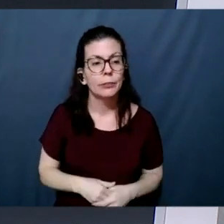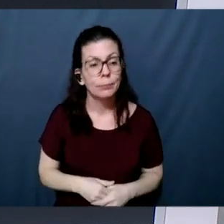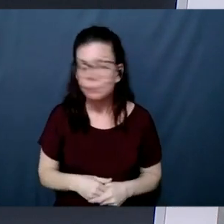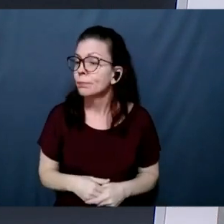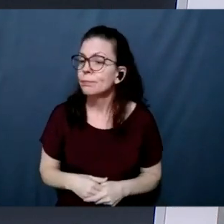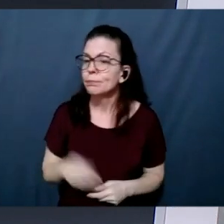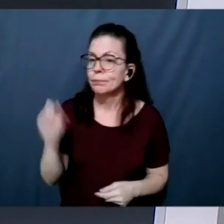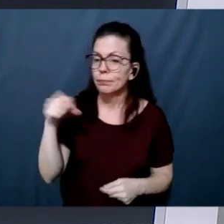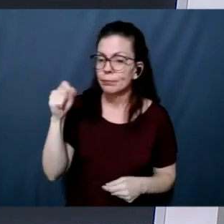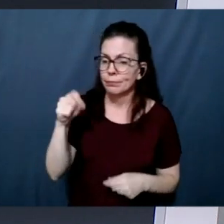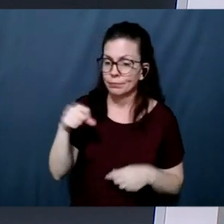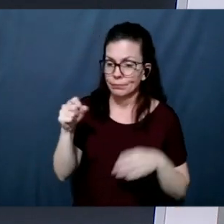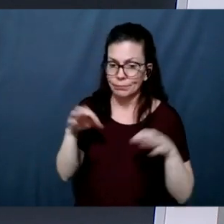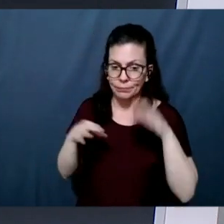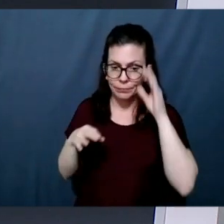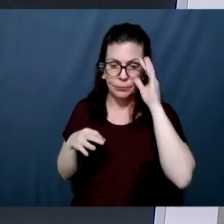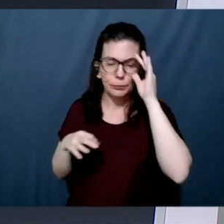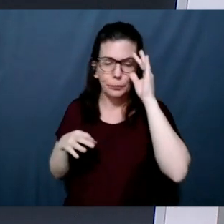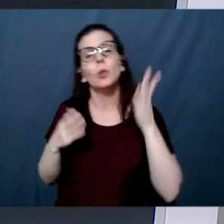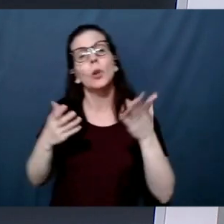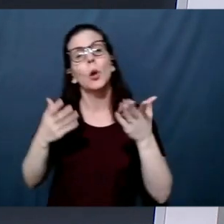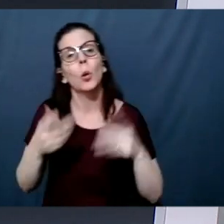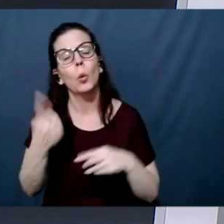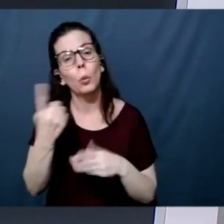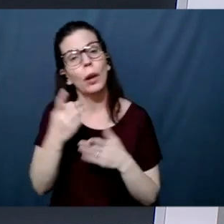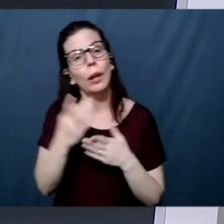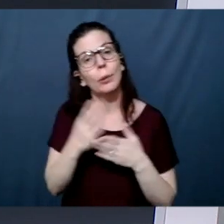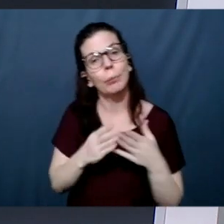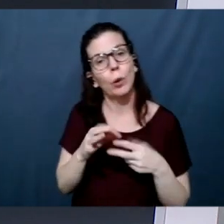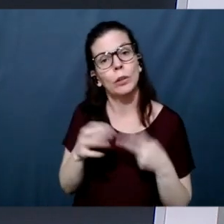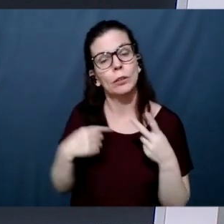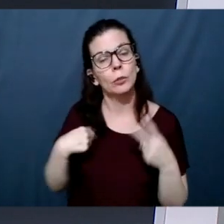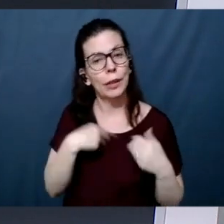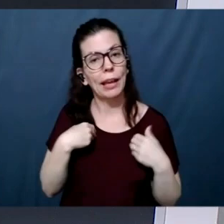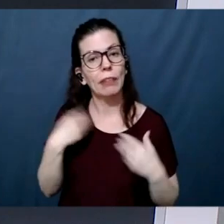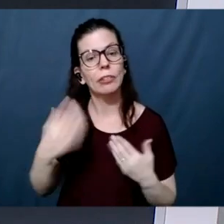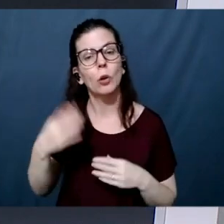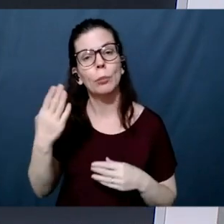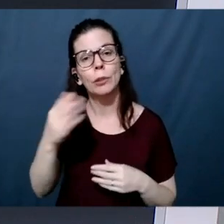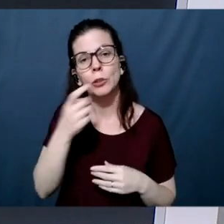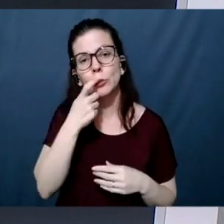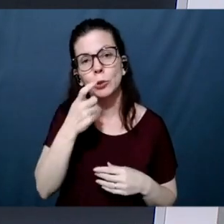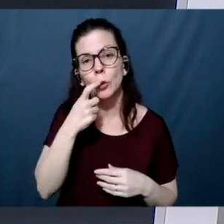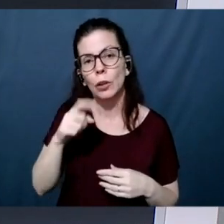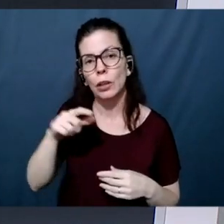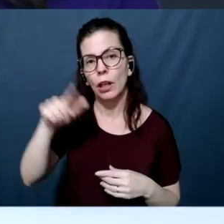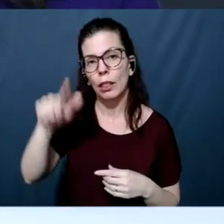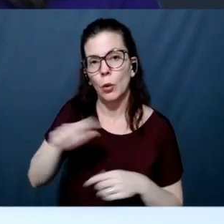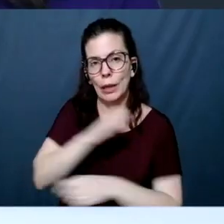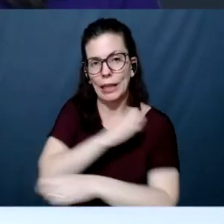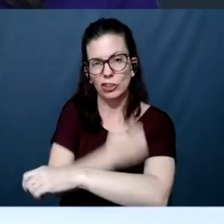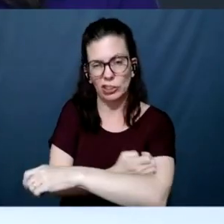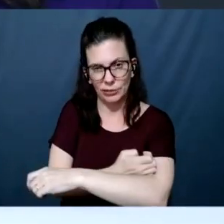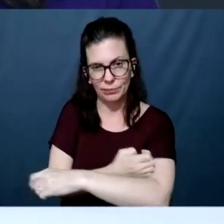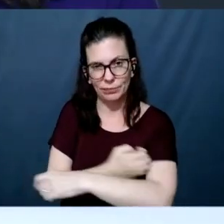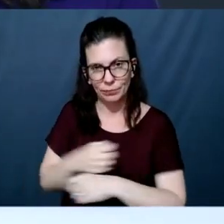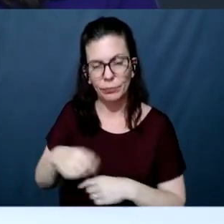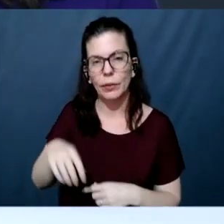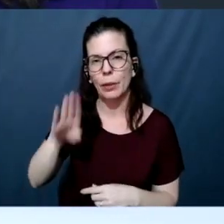So basically one of the components we have out there is for a Bluetooth low energy or BLE connectivity. And a lot of times, customers want to have that physical